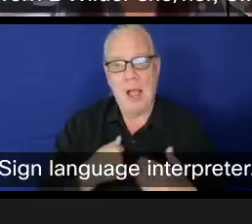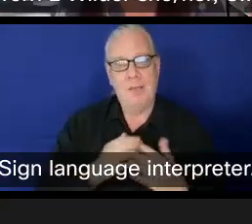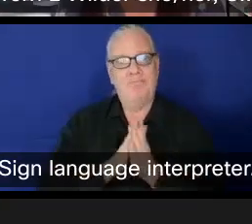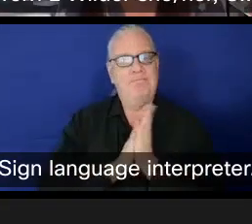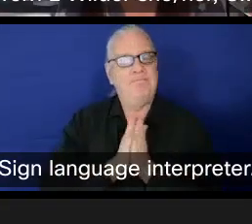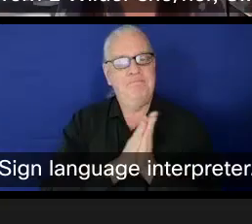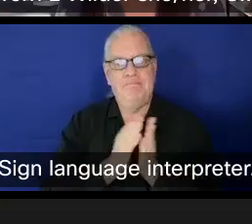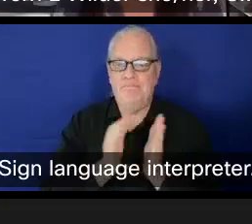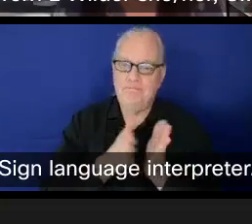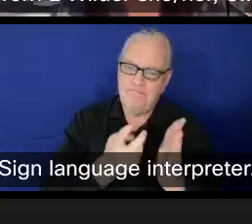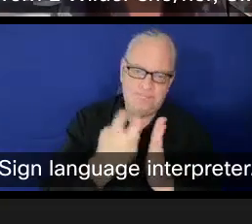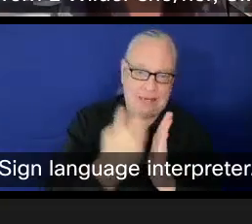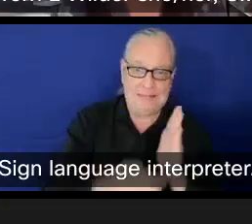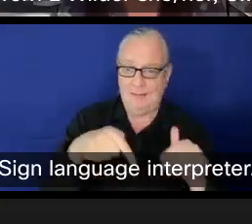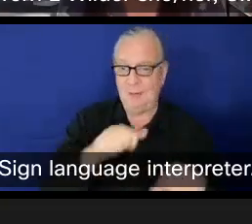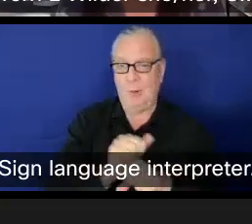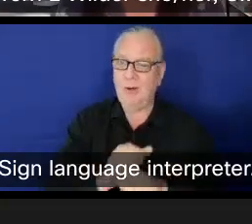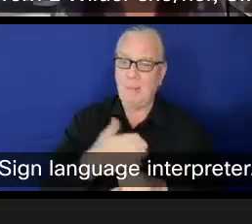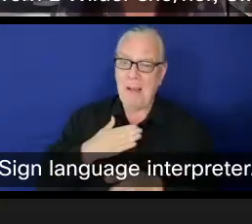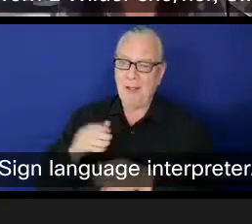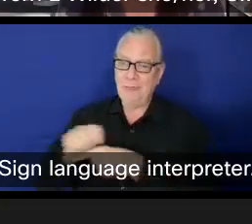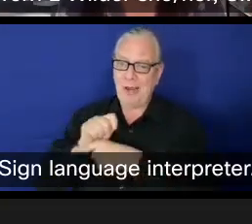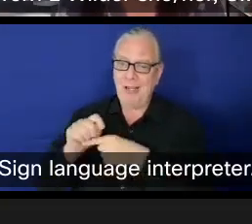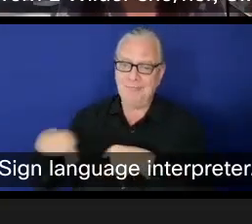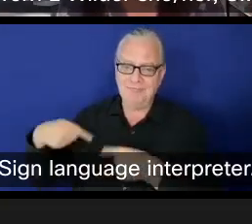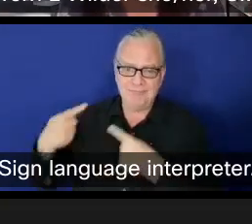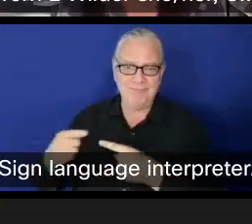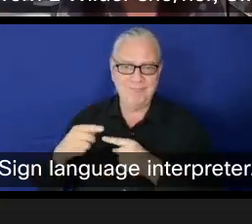work. I'm a social worker by training and I've worked in HIV